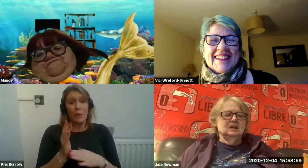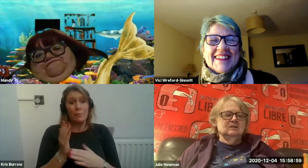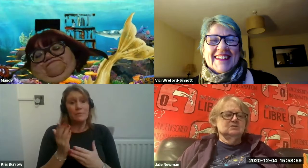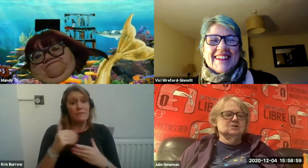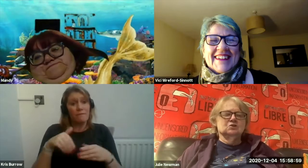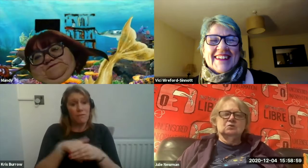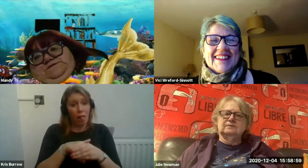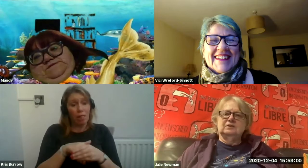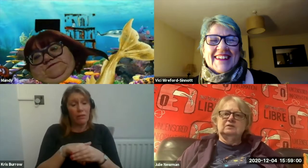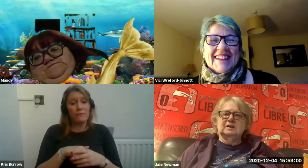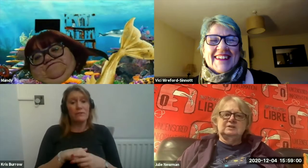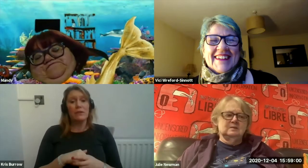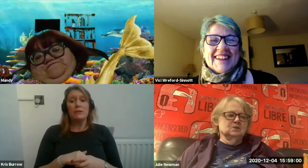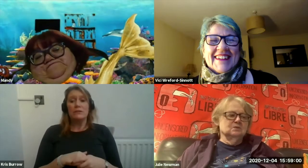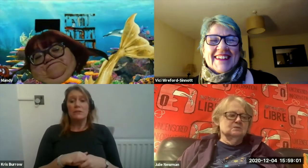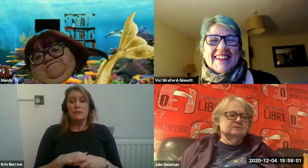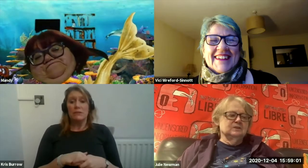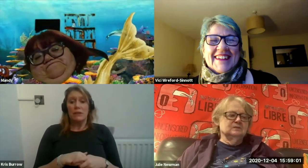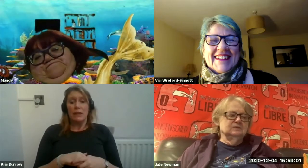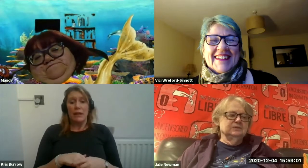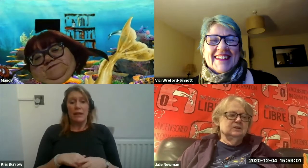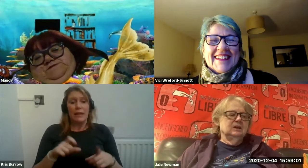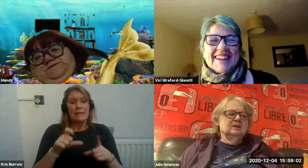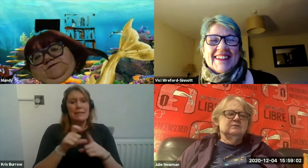There's a short film by Deborah Caulfield,